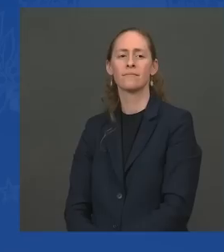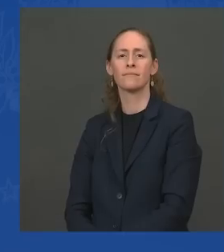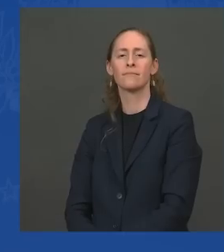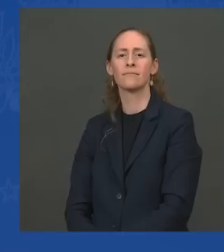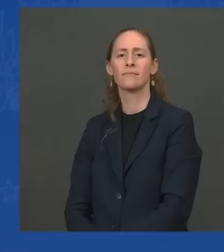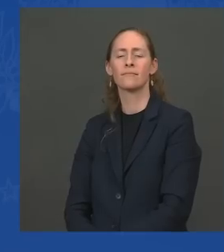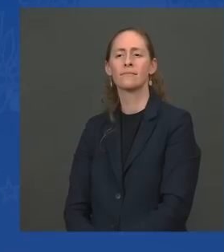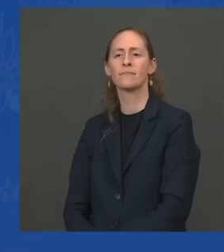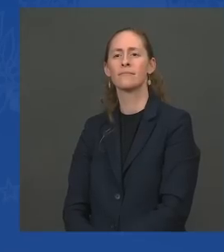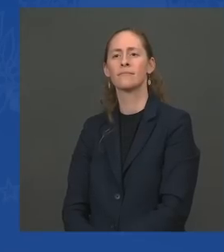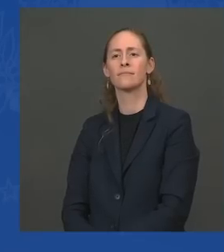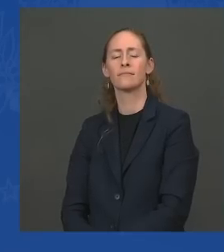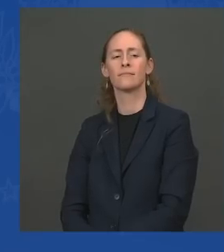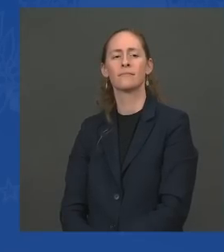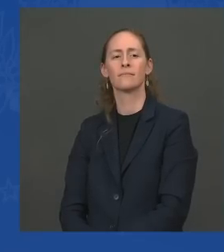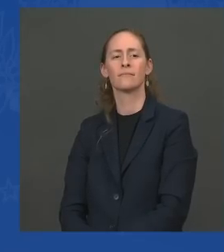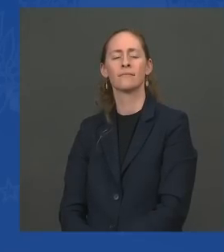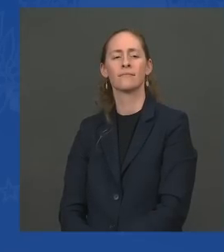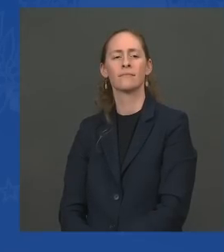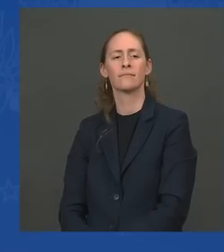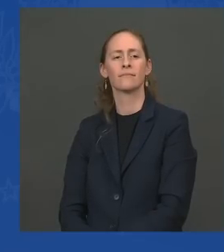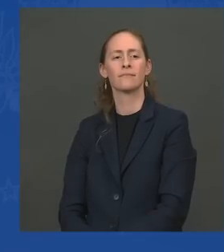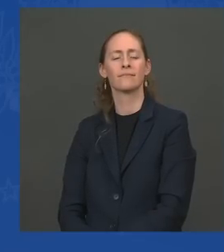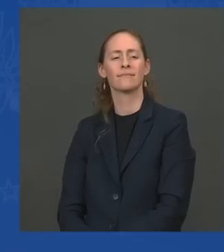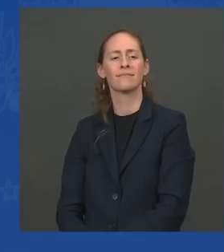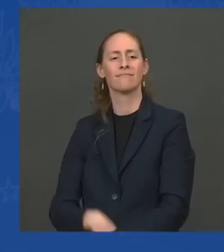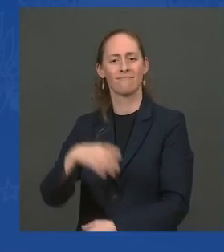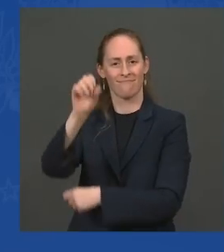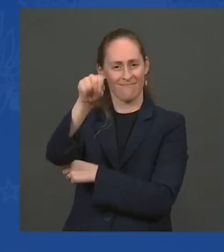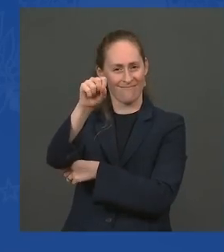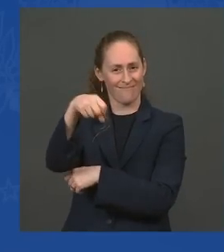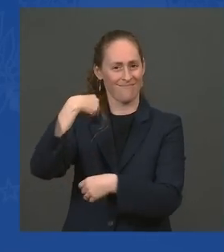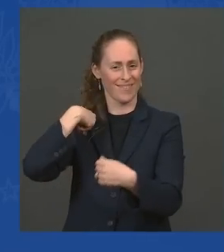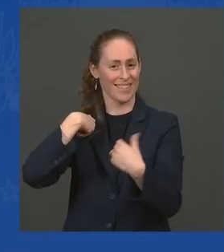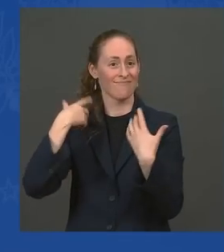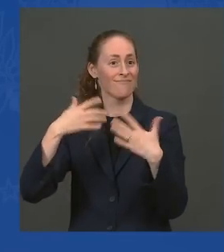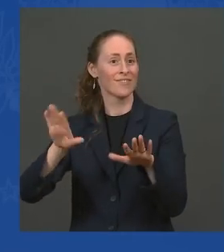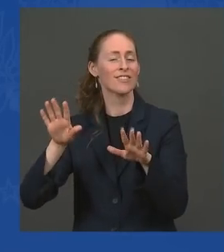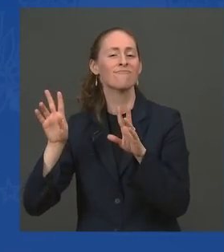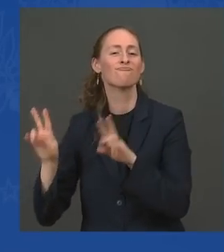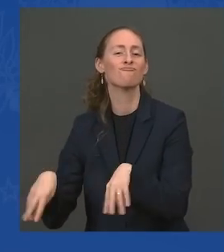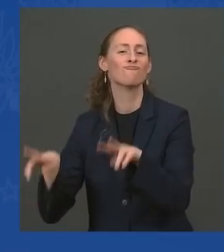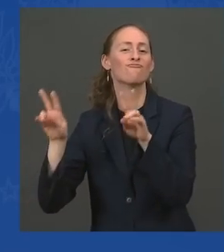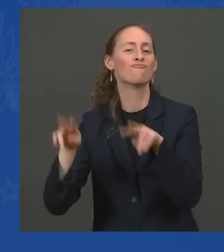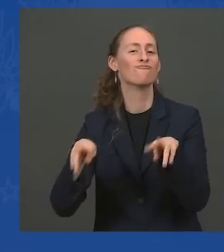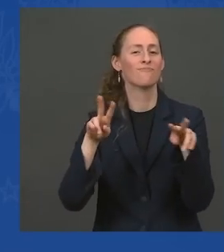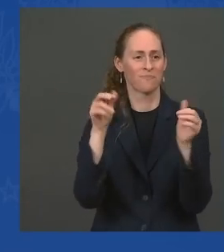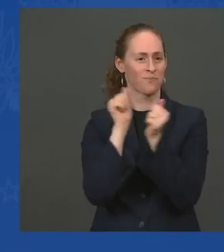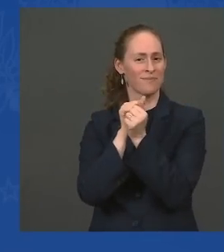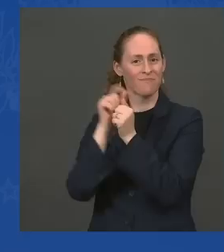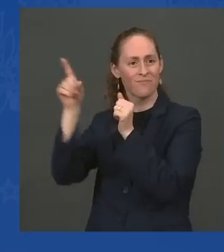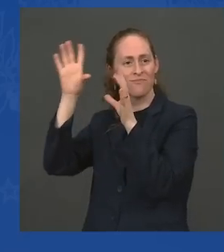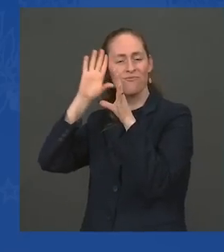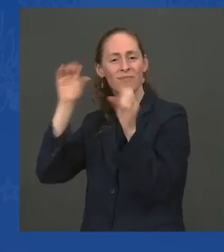We got a little glimpse today as we went around with the President of the future today. The future made in America by American workers,